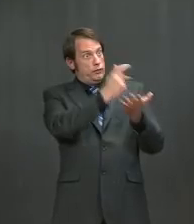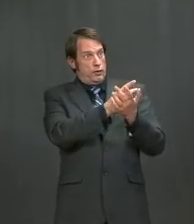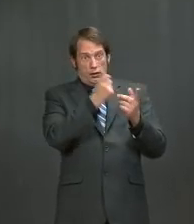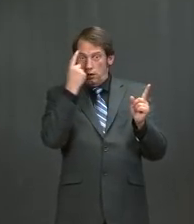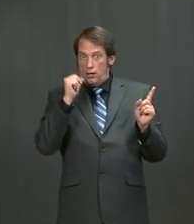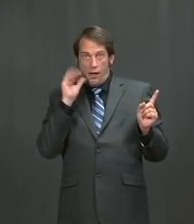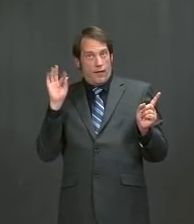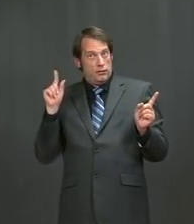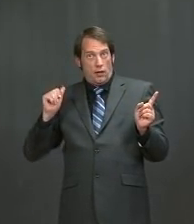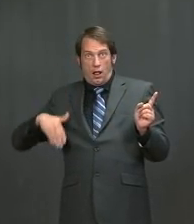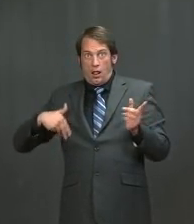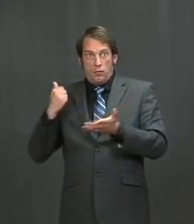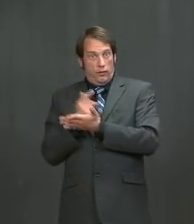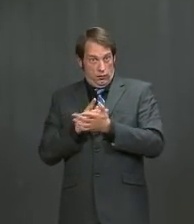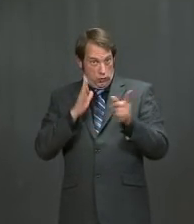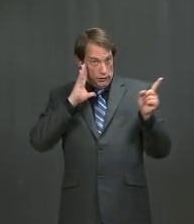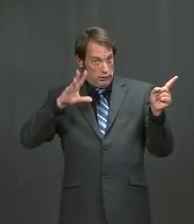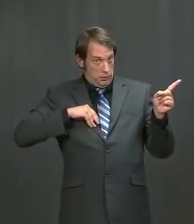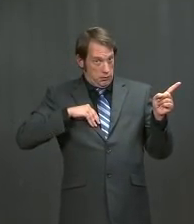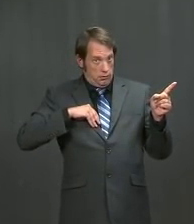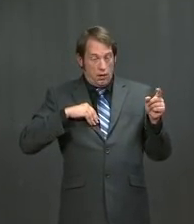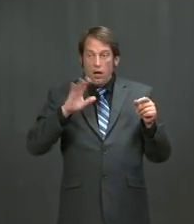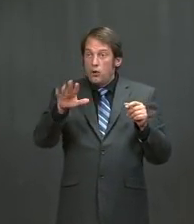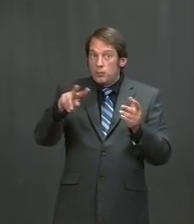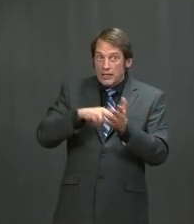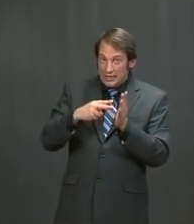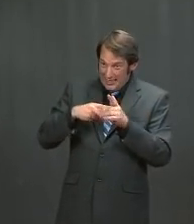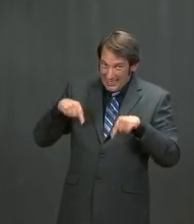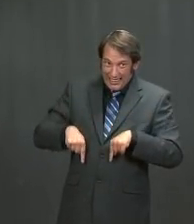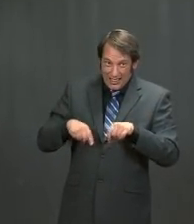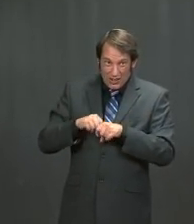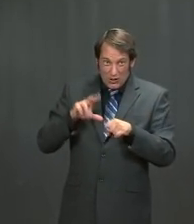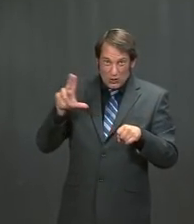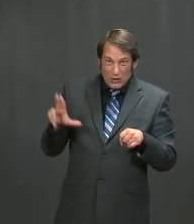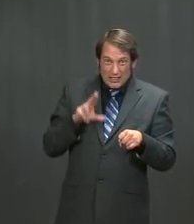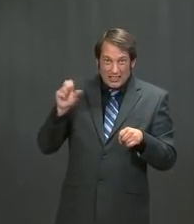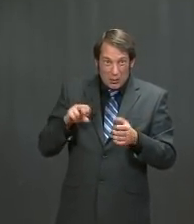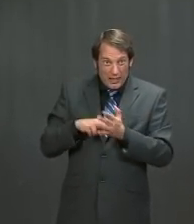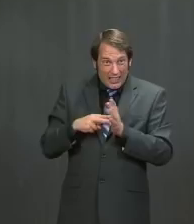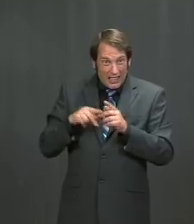Ms. Psaki: Will we accept them here in the United States? The Press: Yeah -- as, like, qualified vaccines.